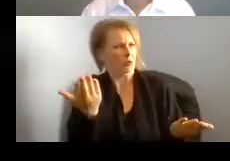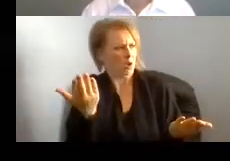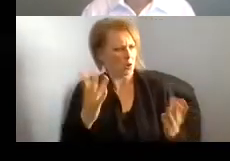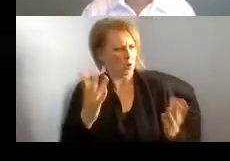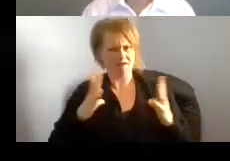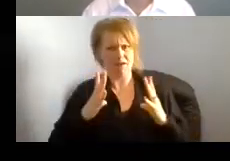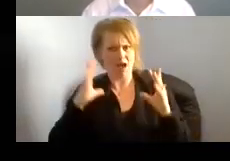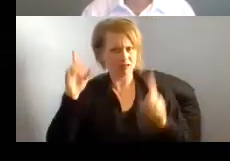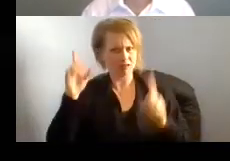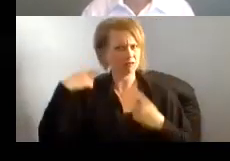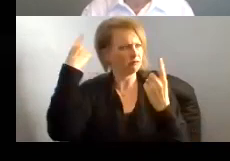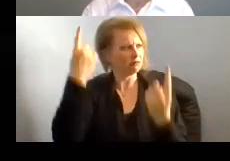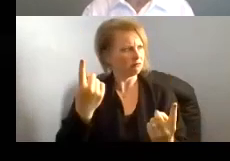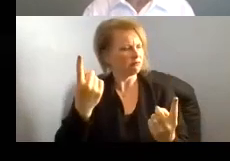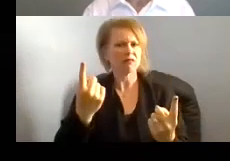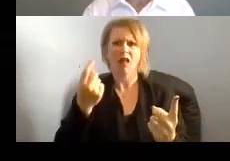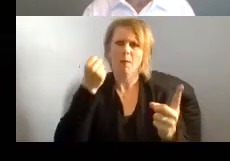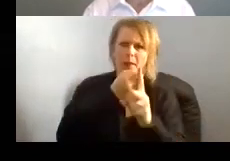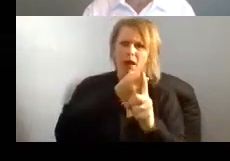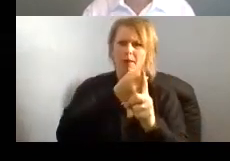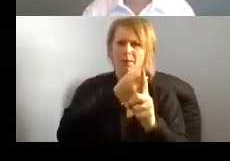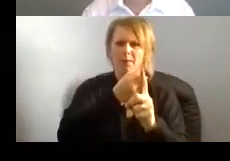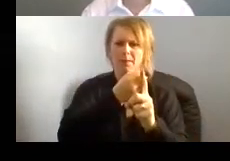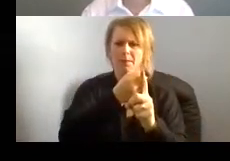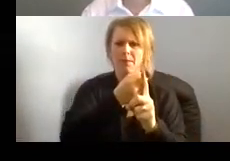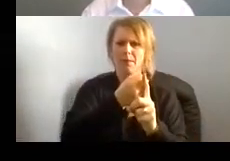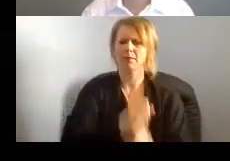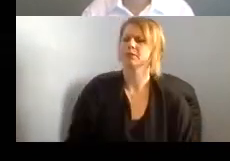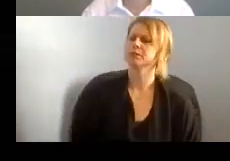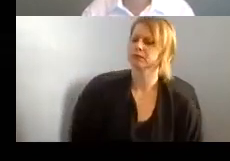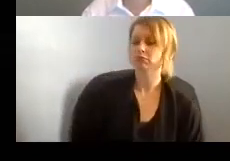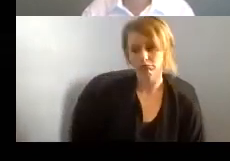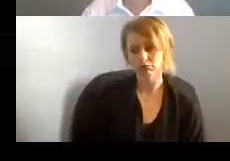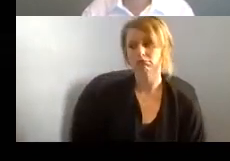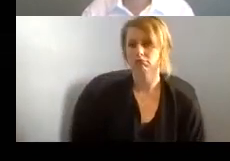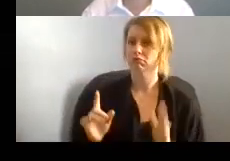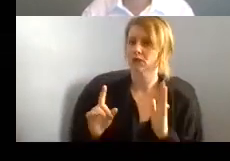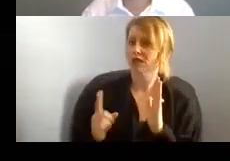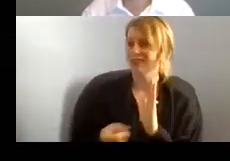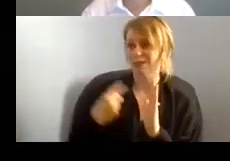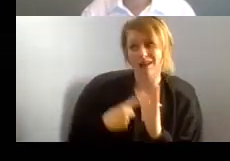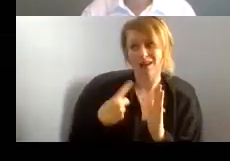and then all of the sudden, it hit me. And so I just looked at him, and I said, sometimes it’s hard to see your parents grieve.